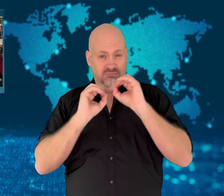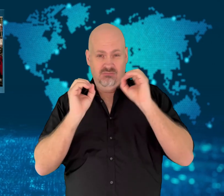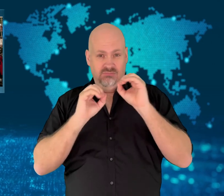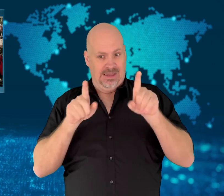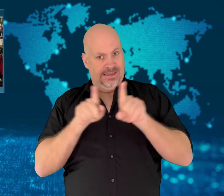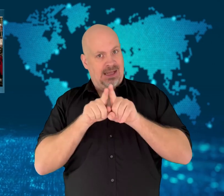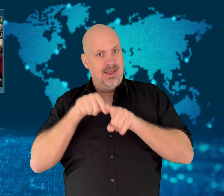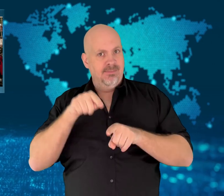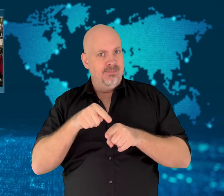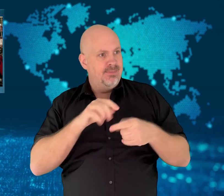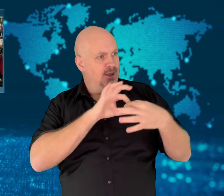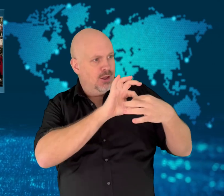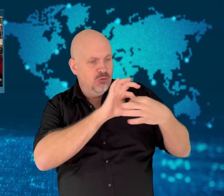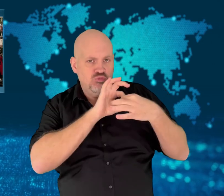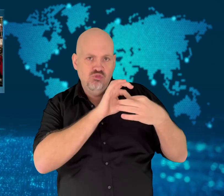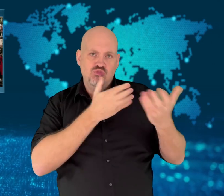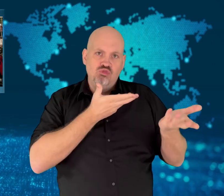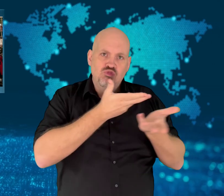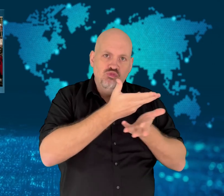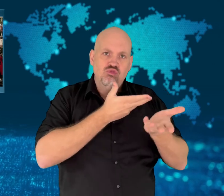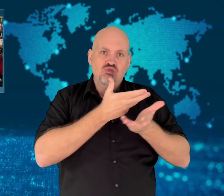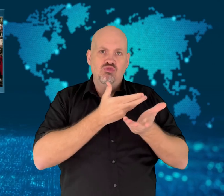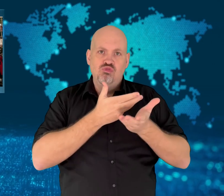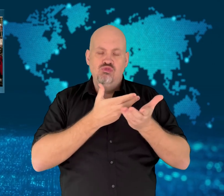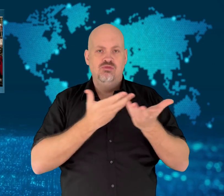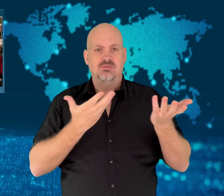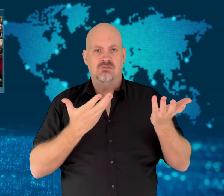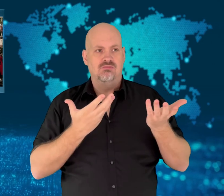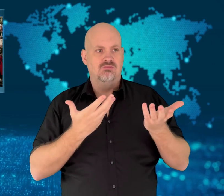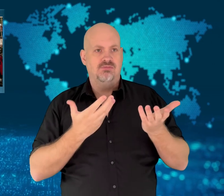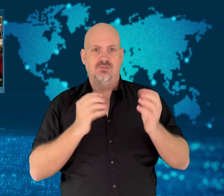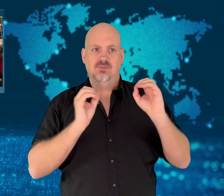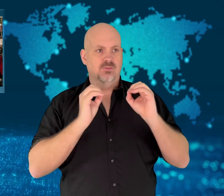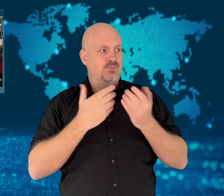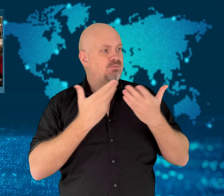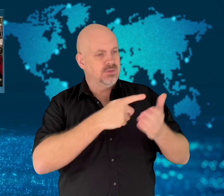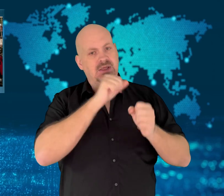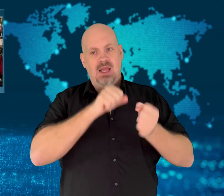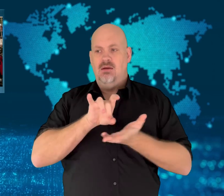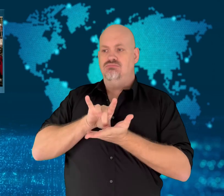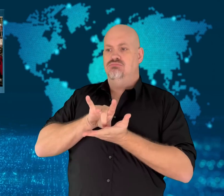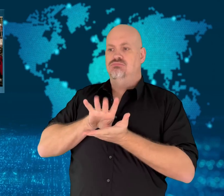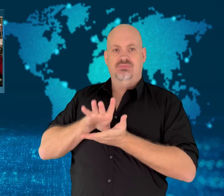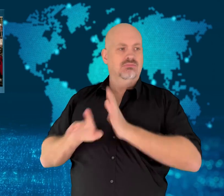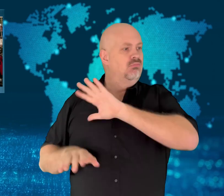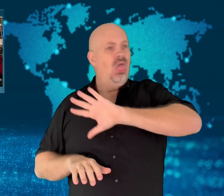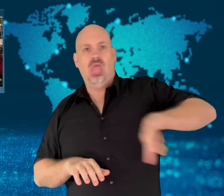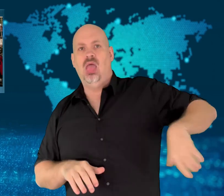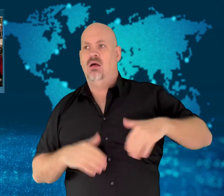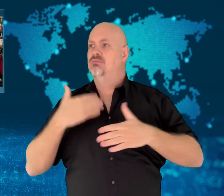but never have they been given the right to reject a proposal.